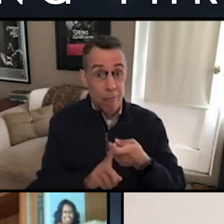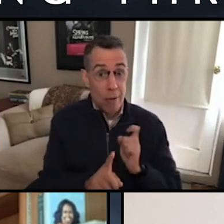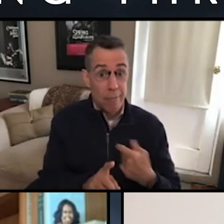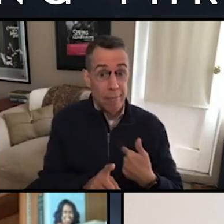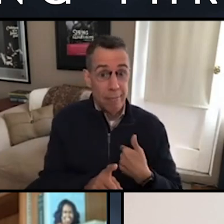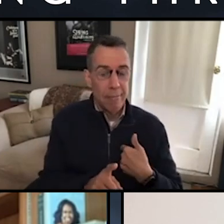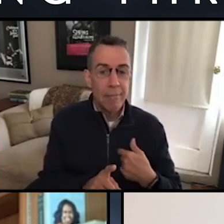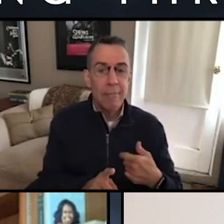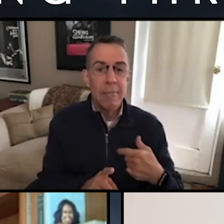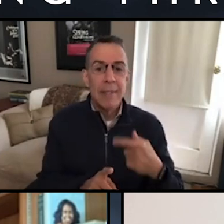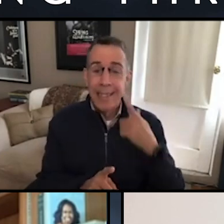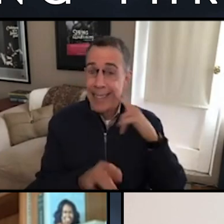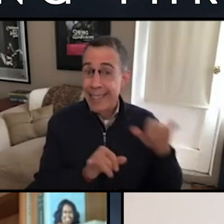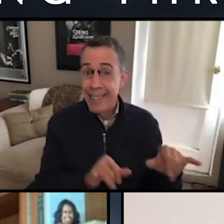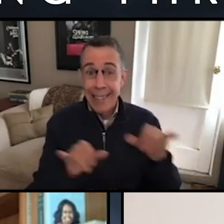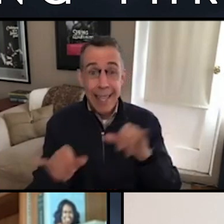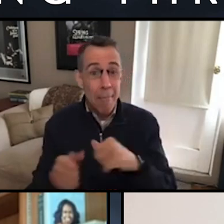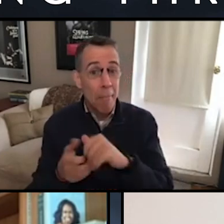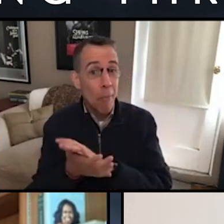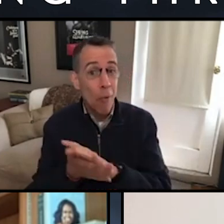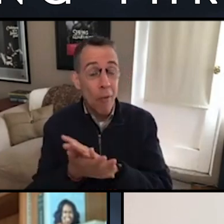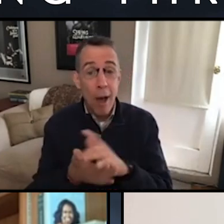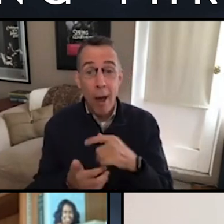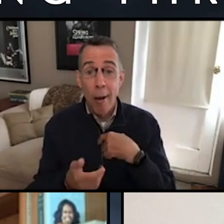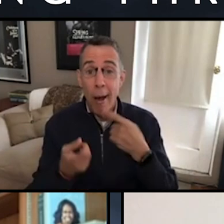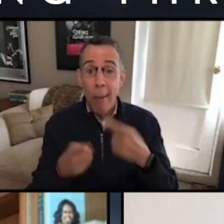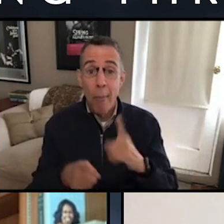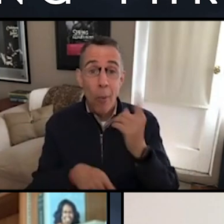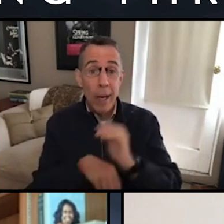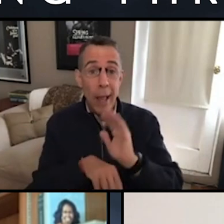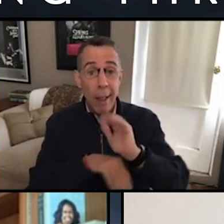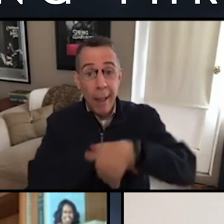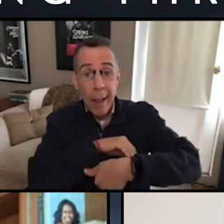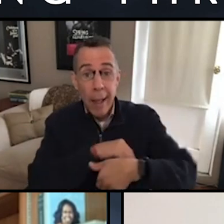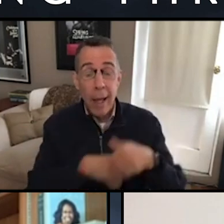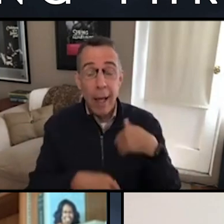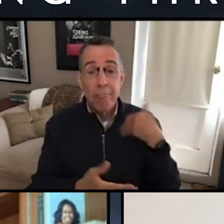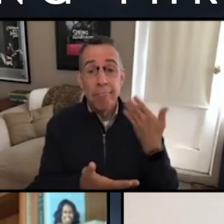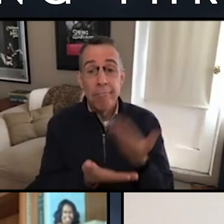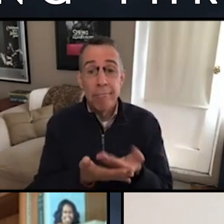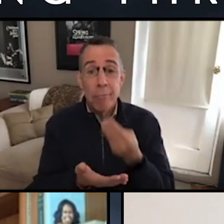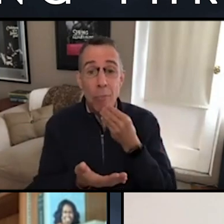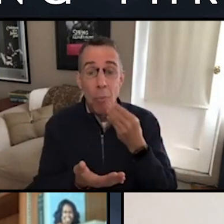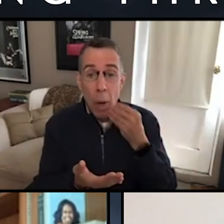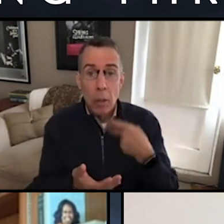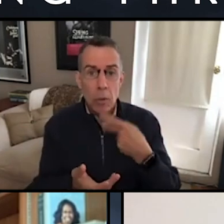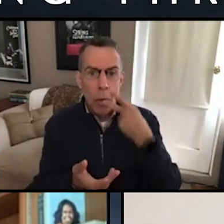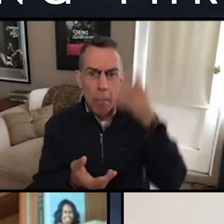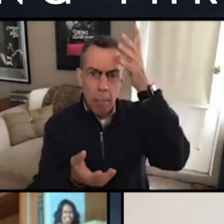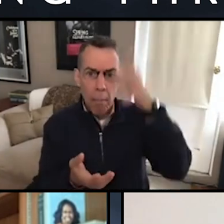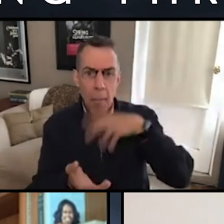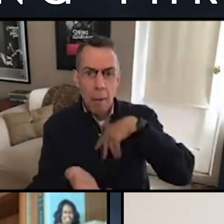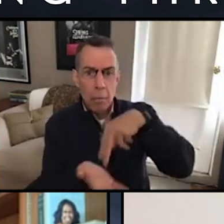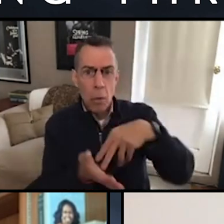to what you see in the film, I was coming home late one night and I saw a man standing on a street corner, holding a sign that said I'm deaf and blind and